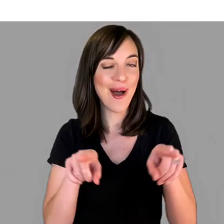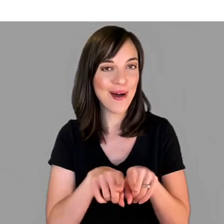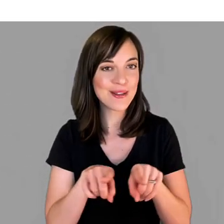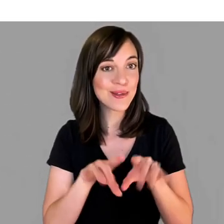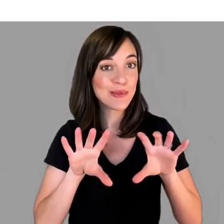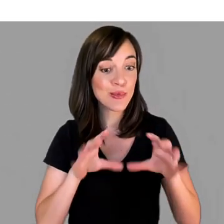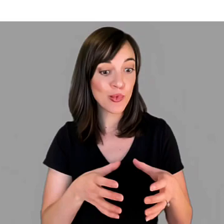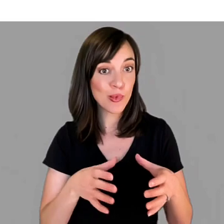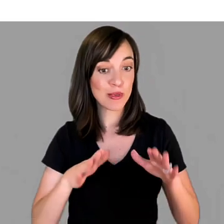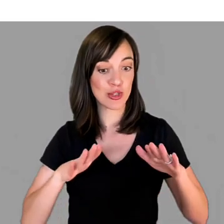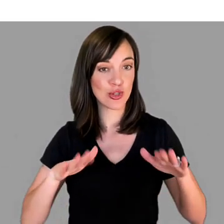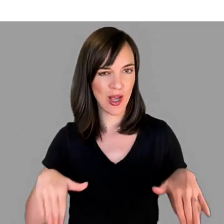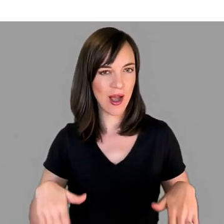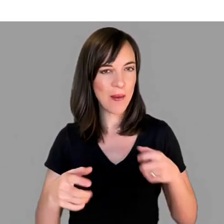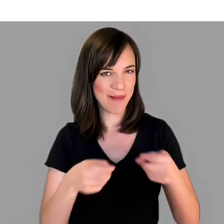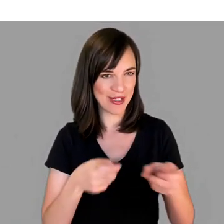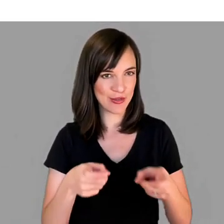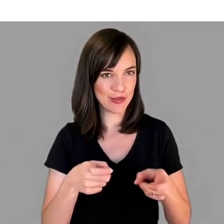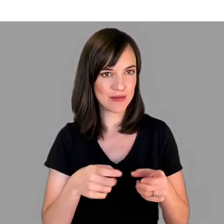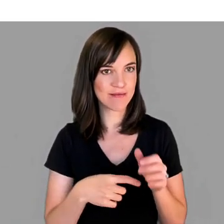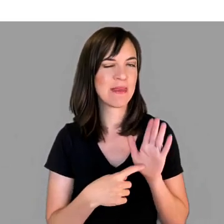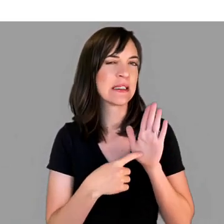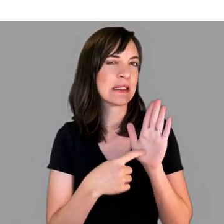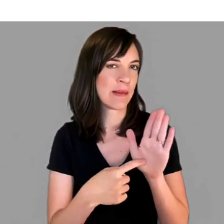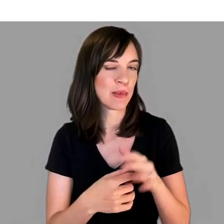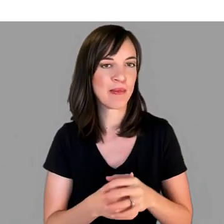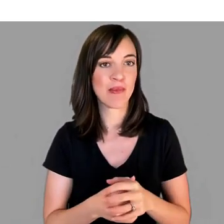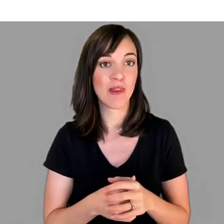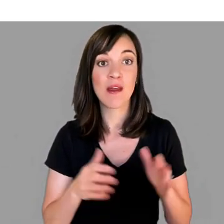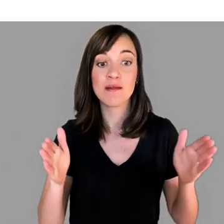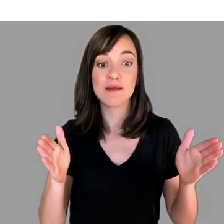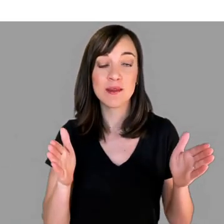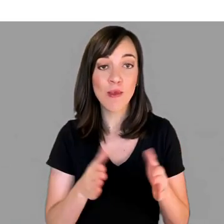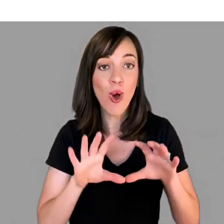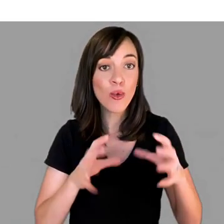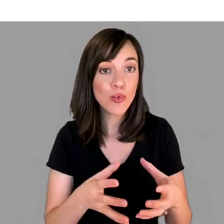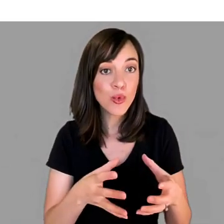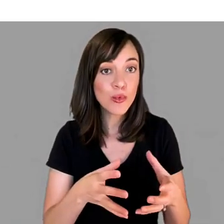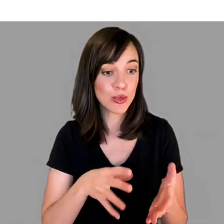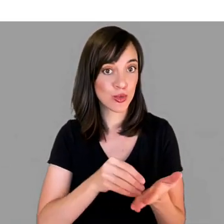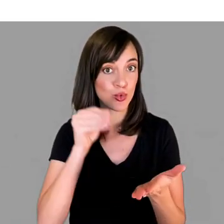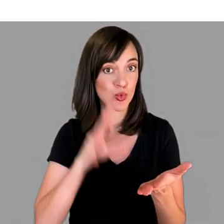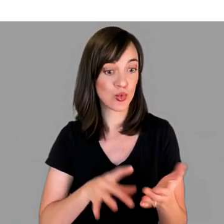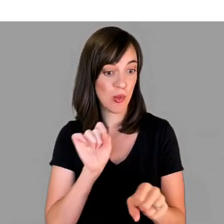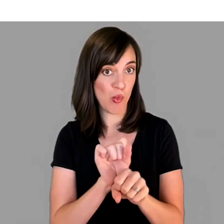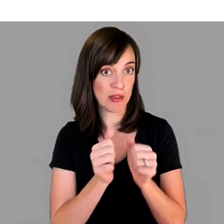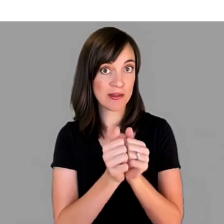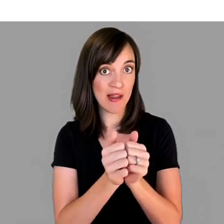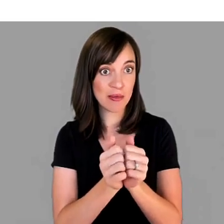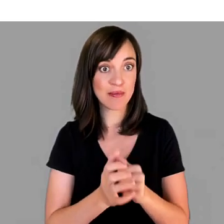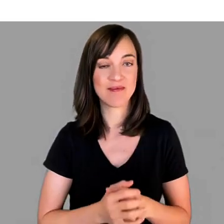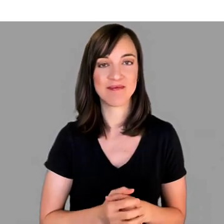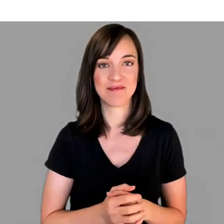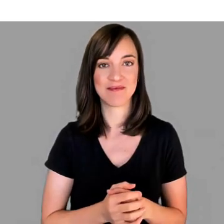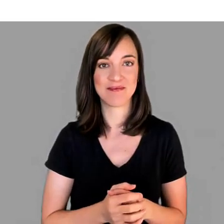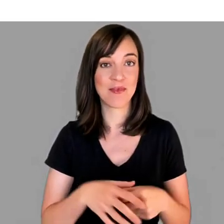The study also used groupings that were child-managed. Like peer partner work,